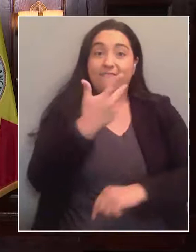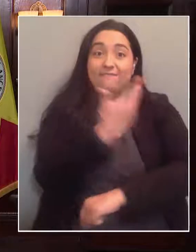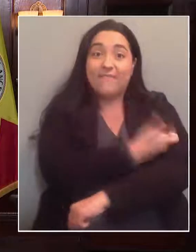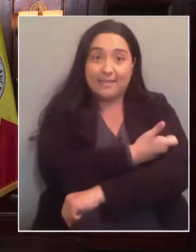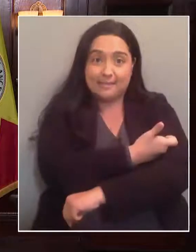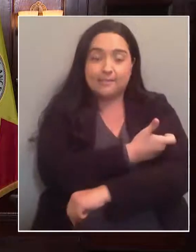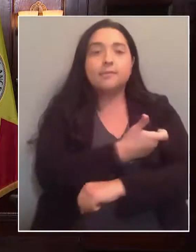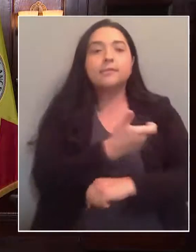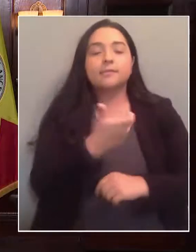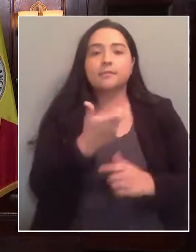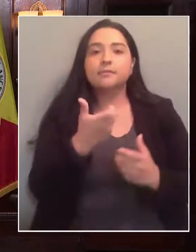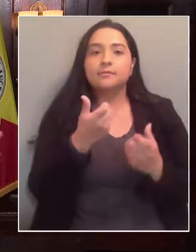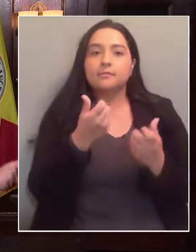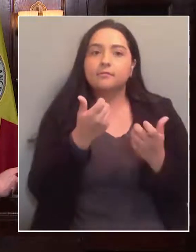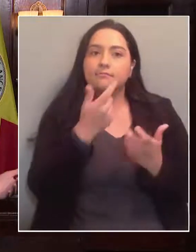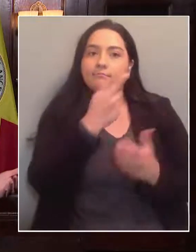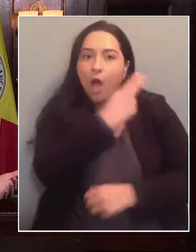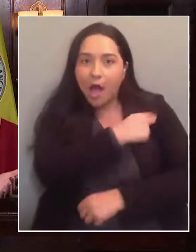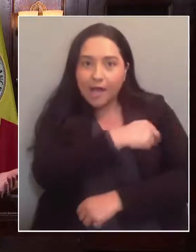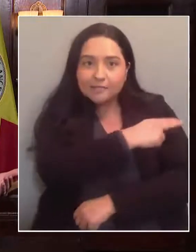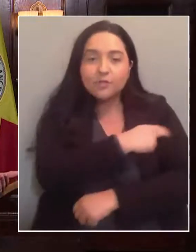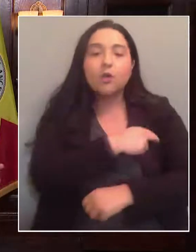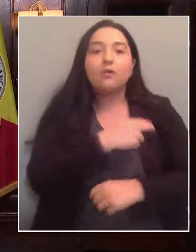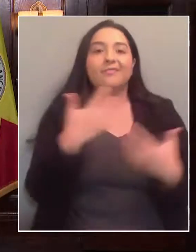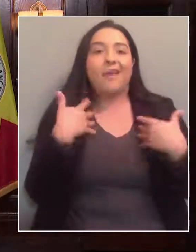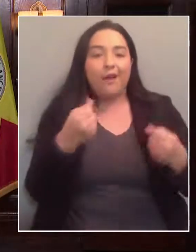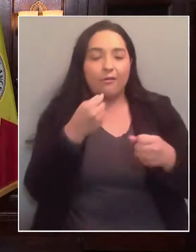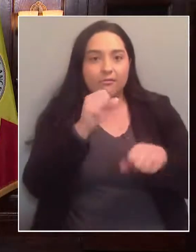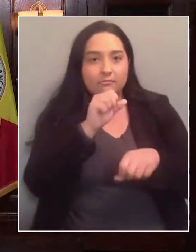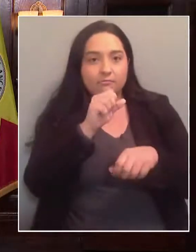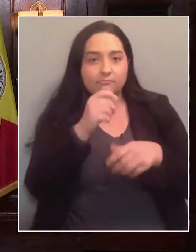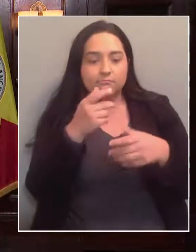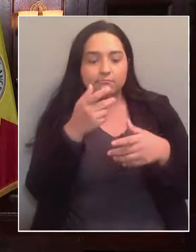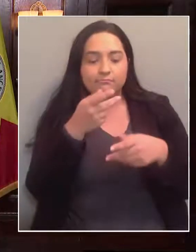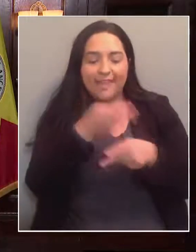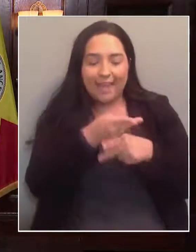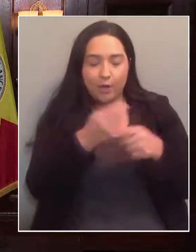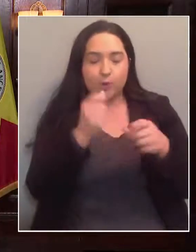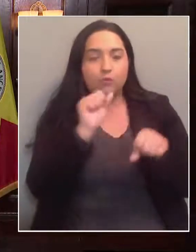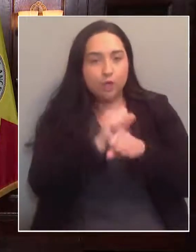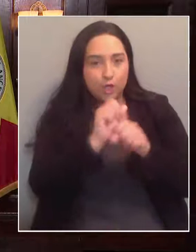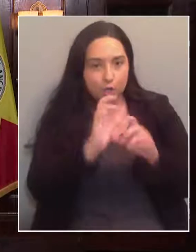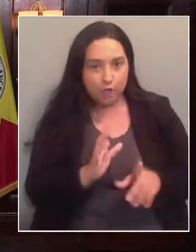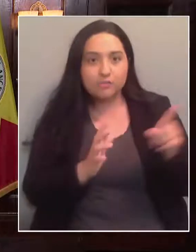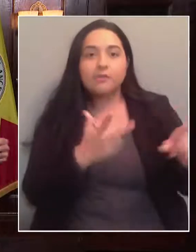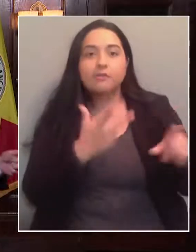LOT IS RETAINED BY HOSPITAL RETAINED FOR WORKERS.